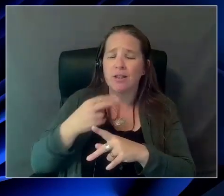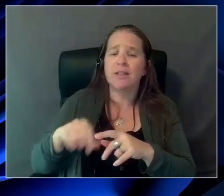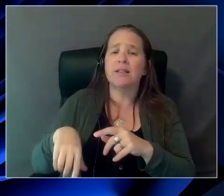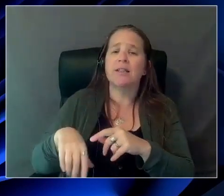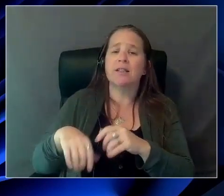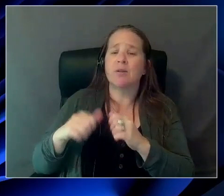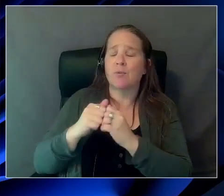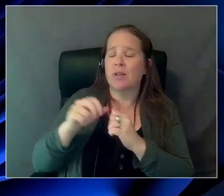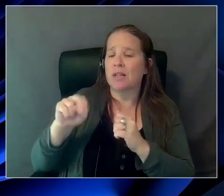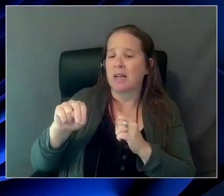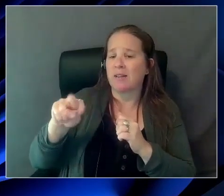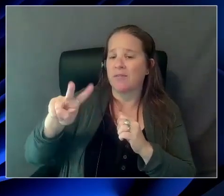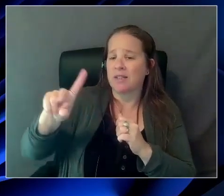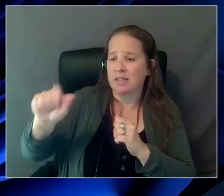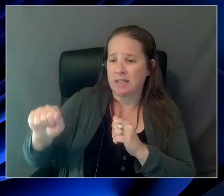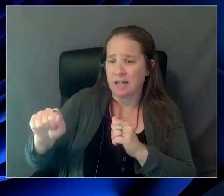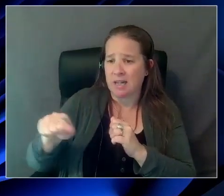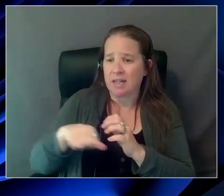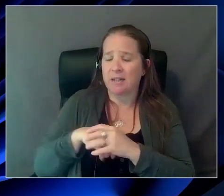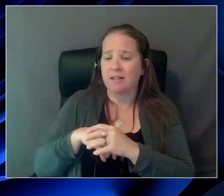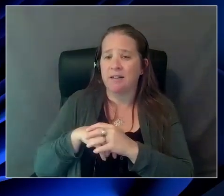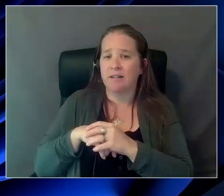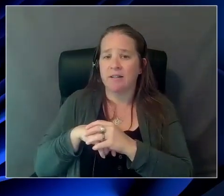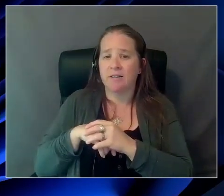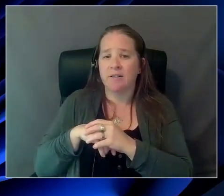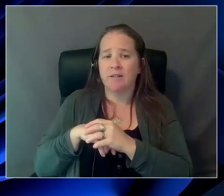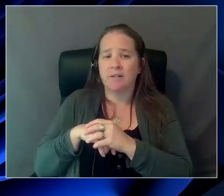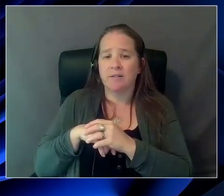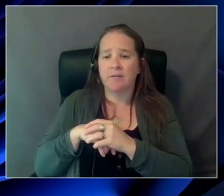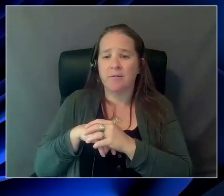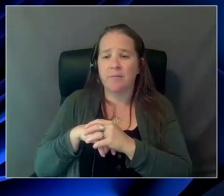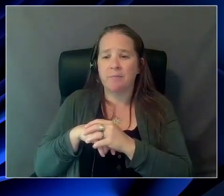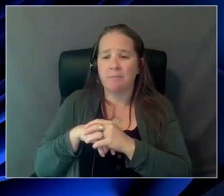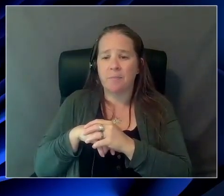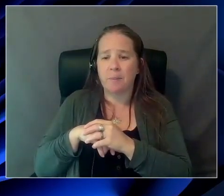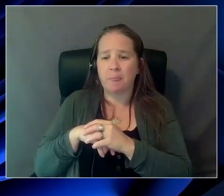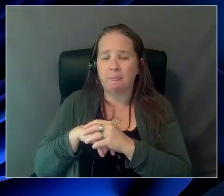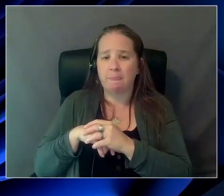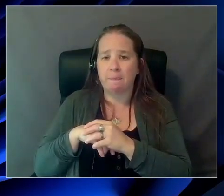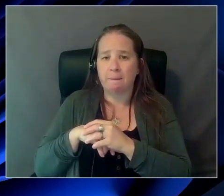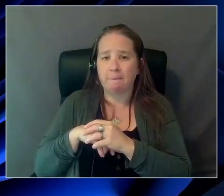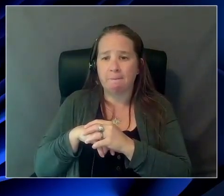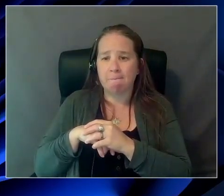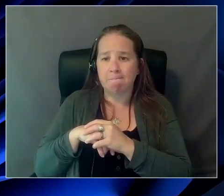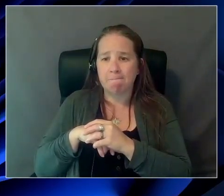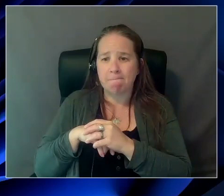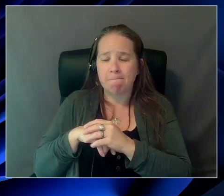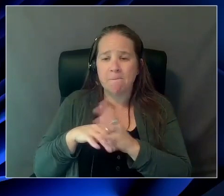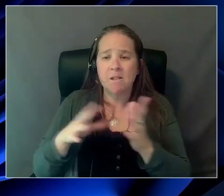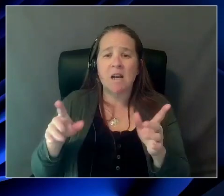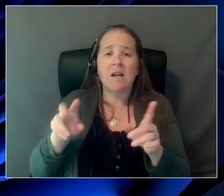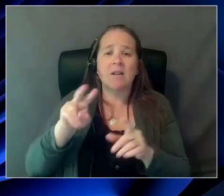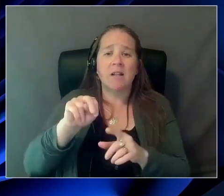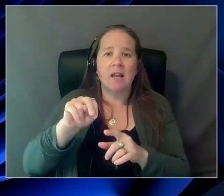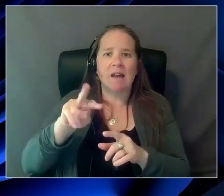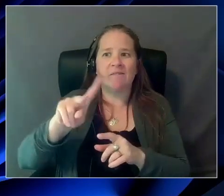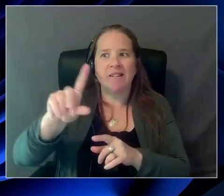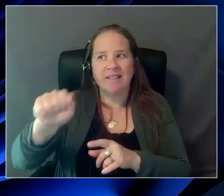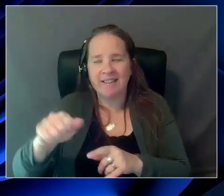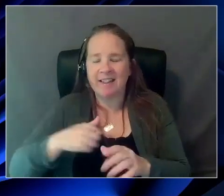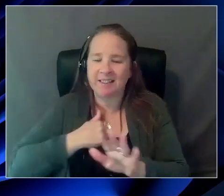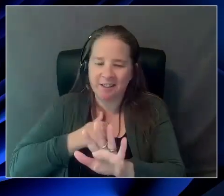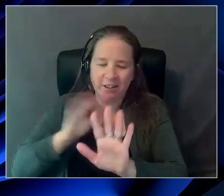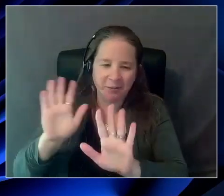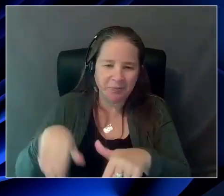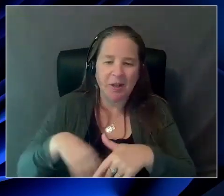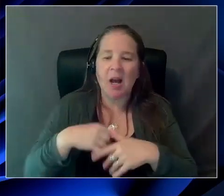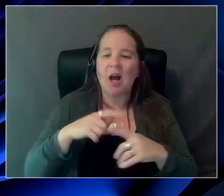Mark and David one of the newer voices you can choose in NVDA. And I find Mark to be easy